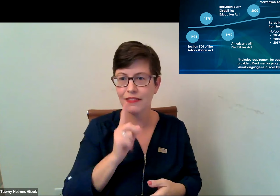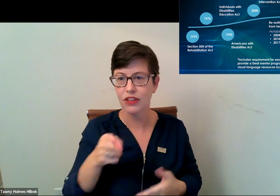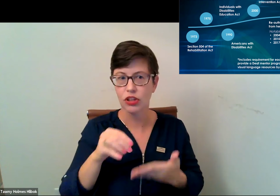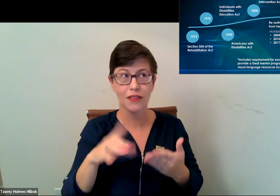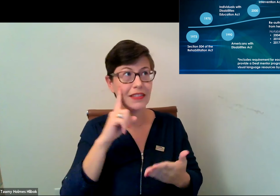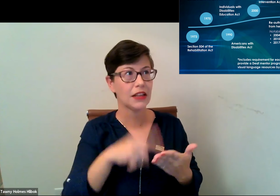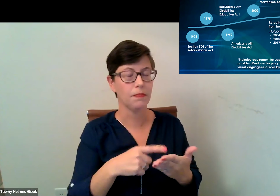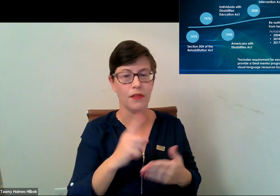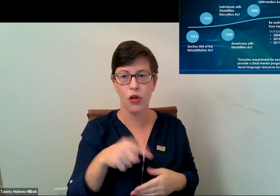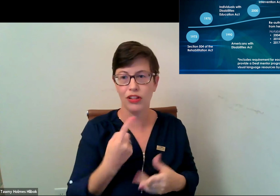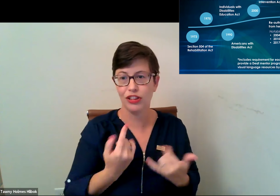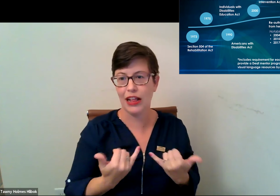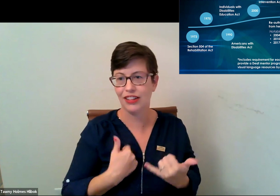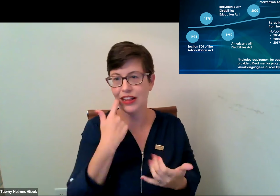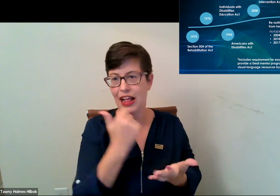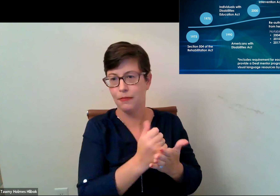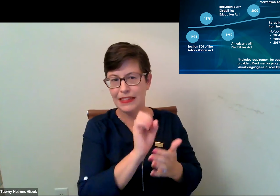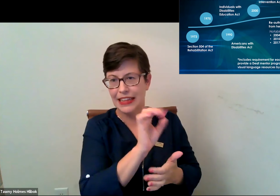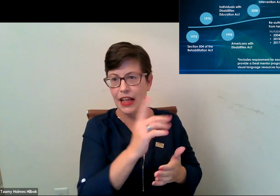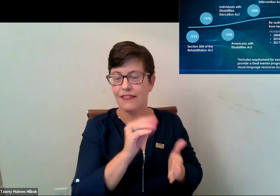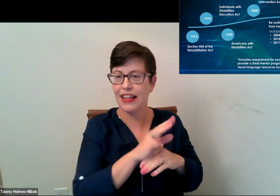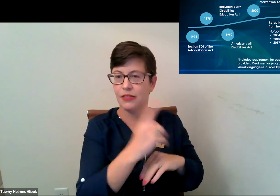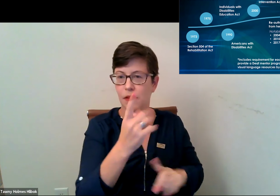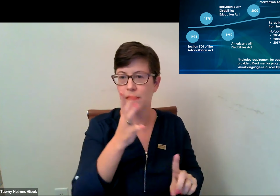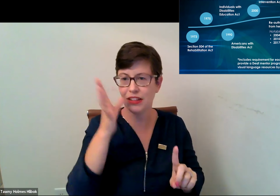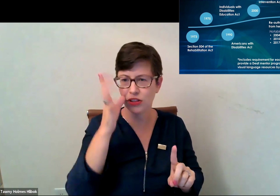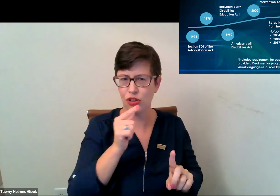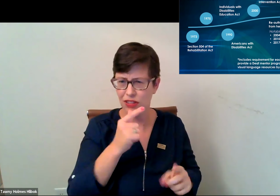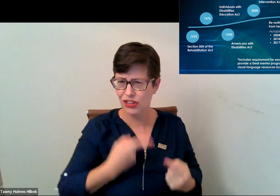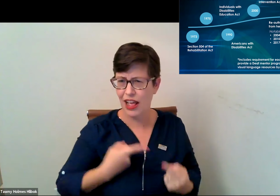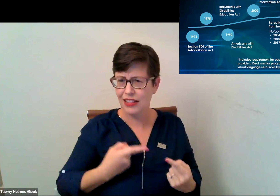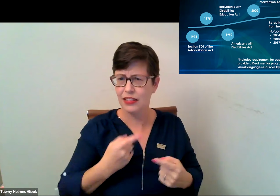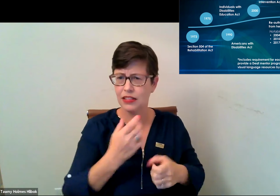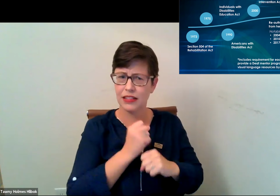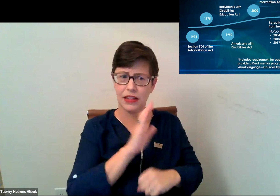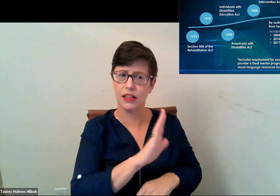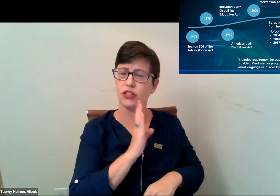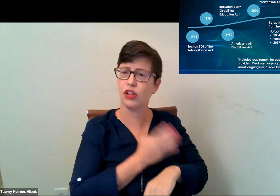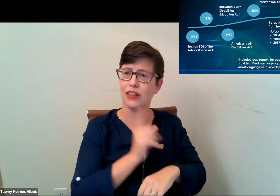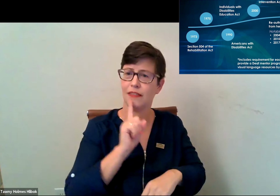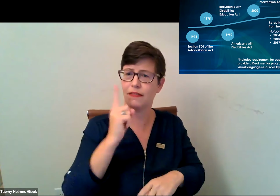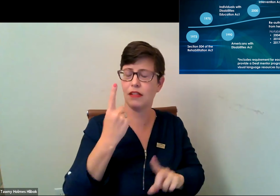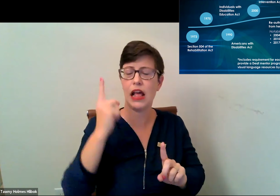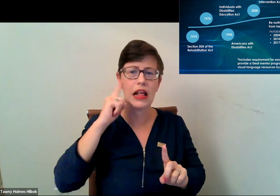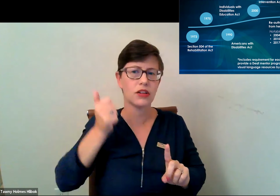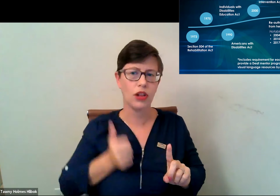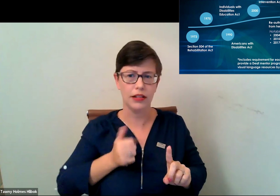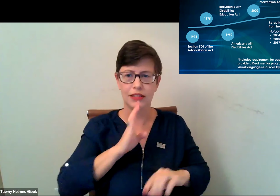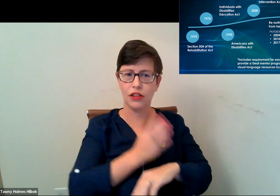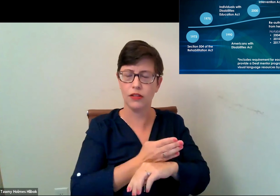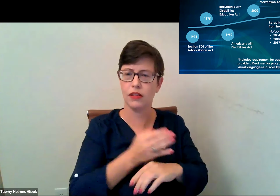And that really wasn't fleshed out in terms of what that looks like for deaf and hard of hearing people. So when parents are struggling and trying to figure out what to do for